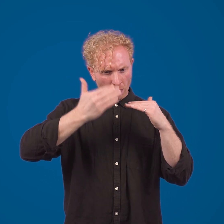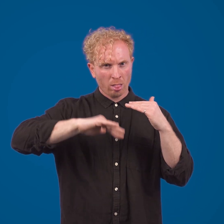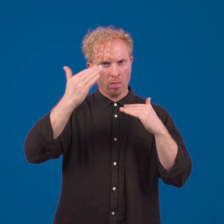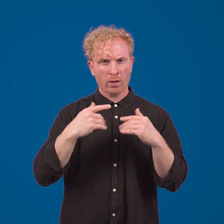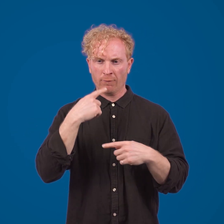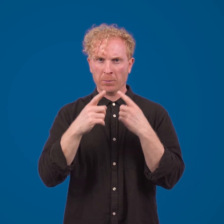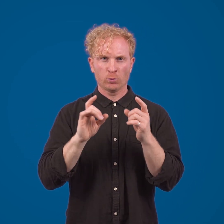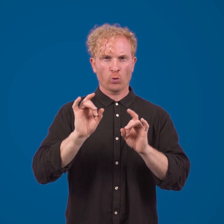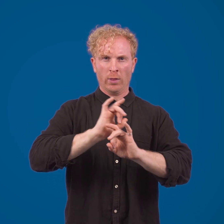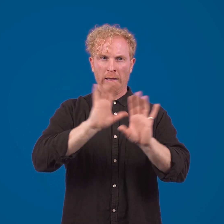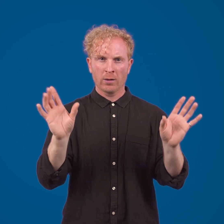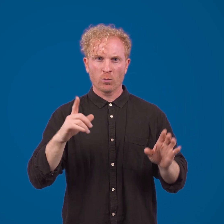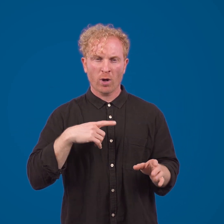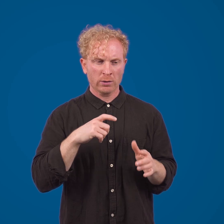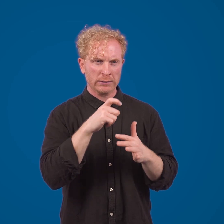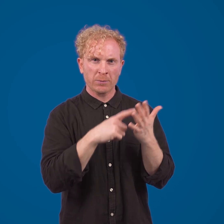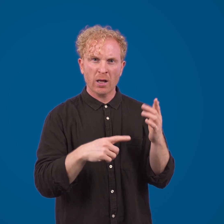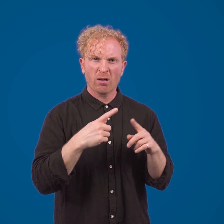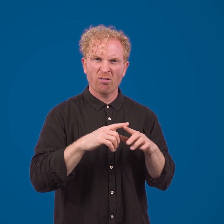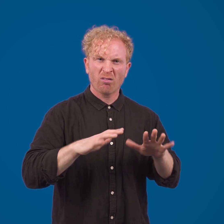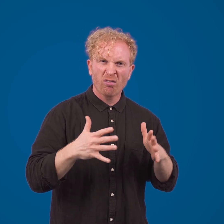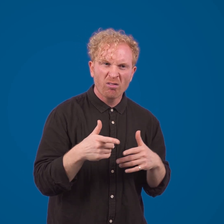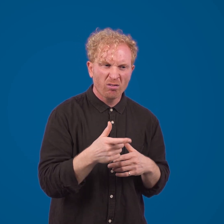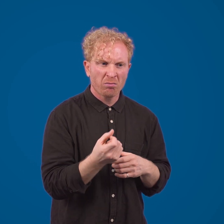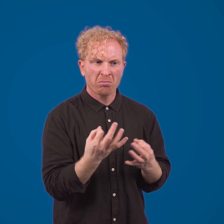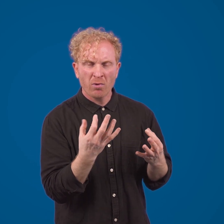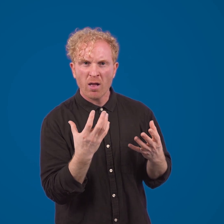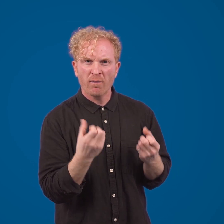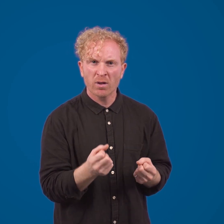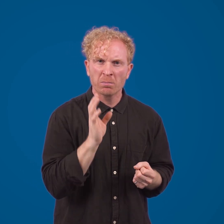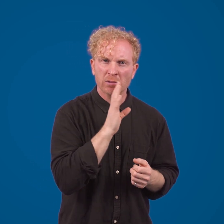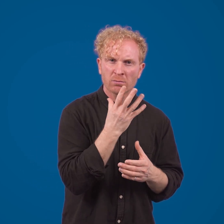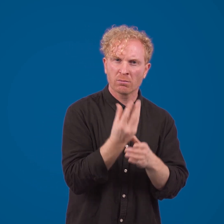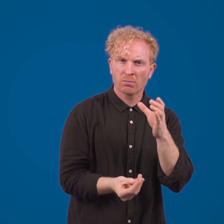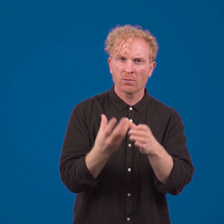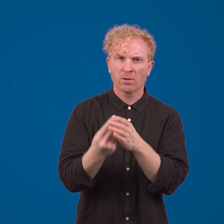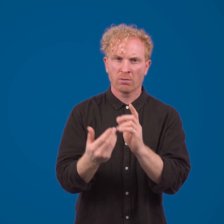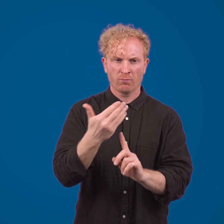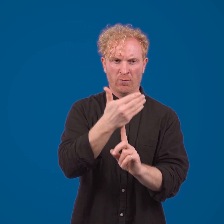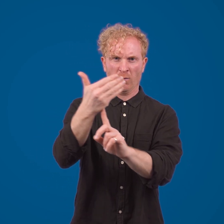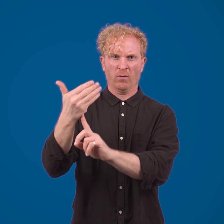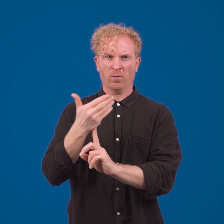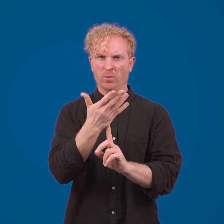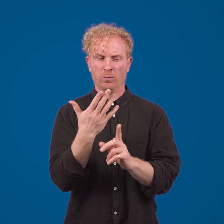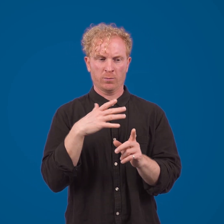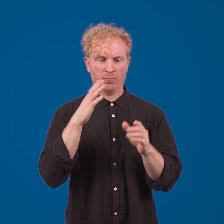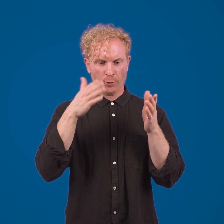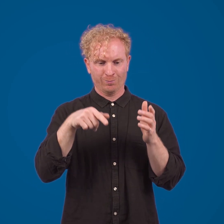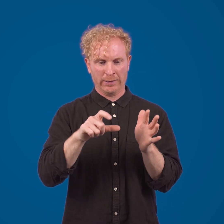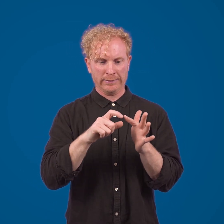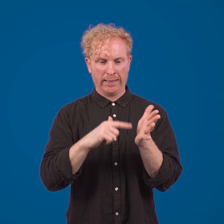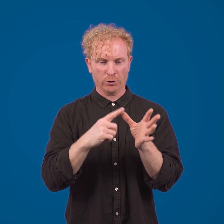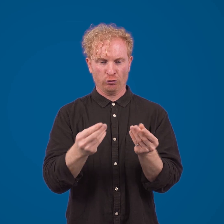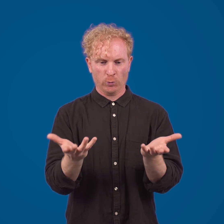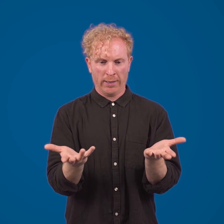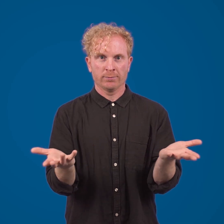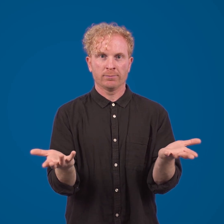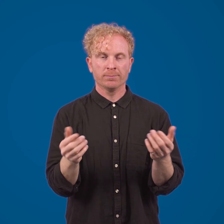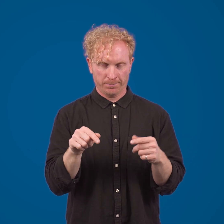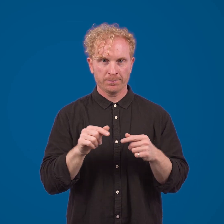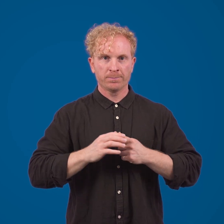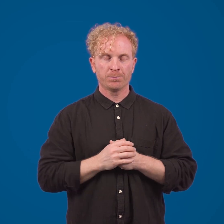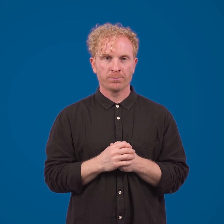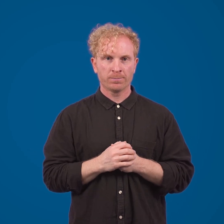inconsistent definition of disability and poor use or absence of a disability flag across data sources.